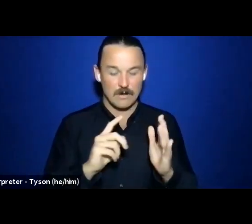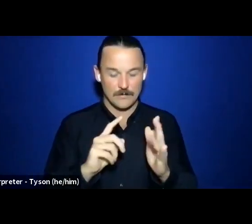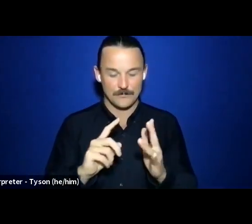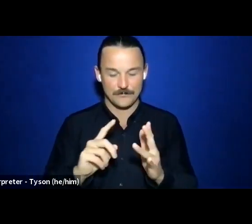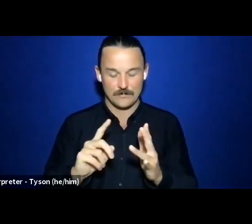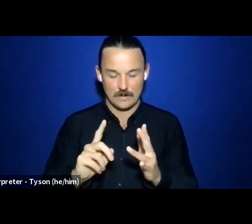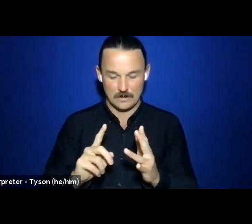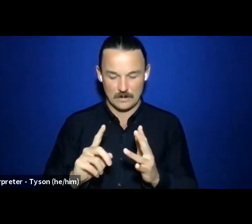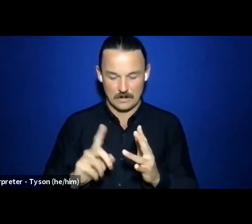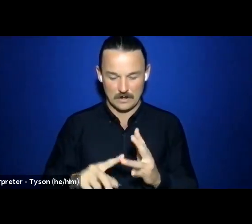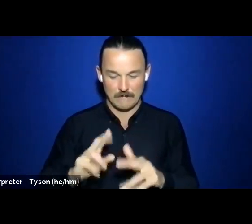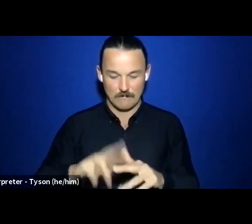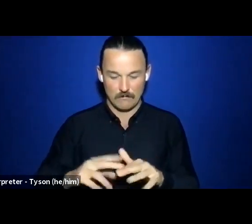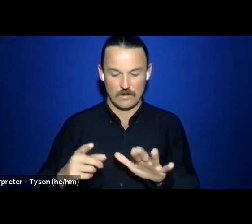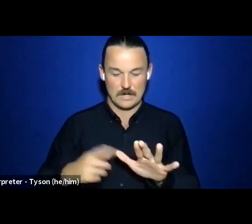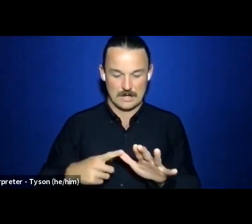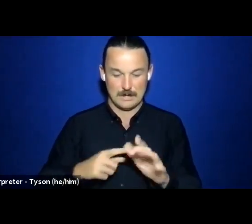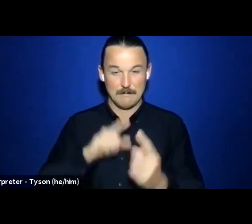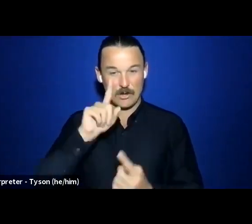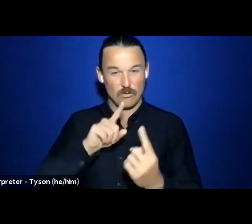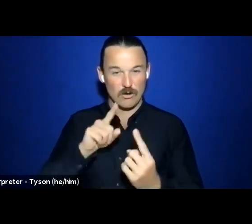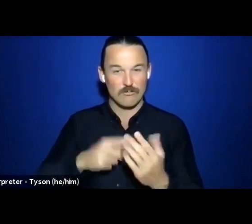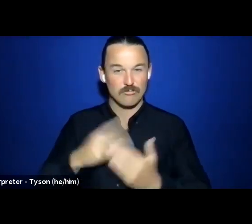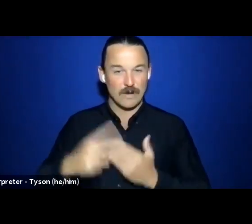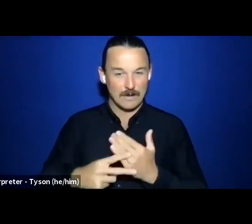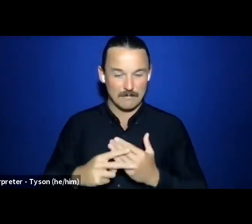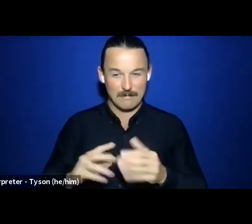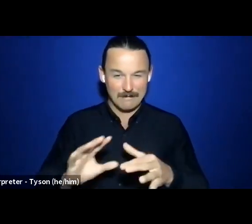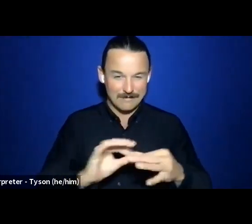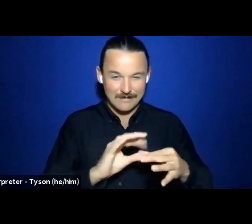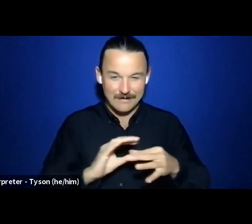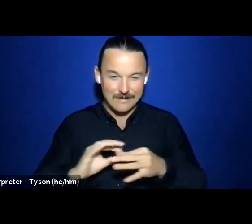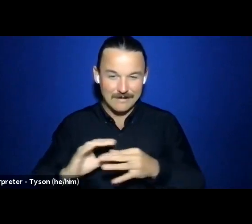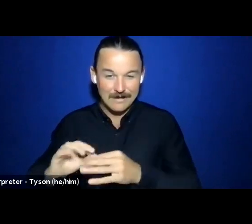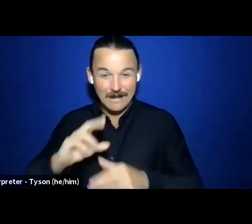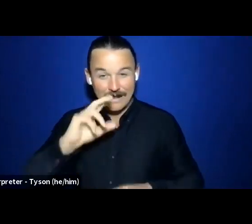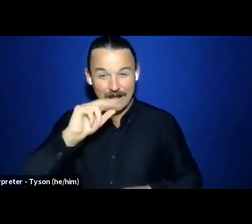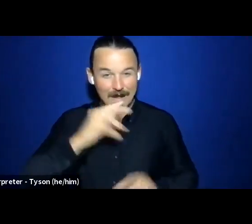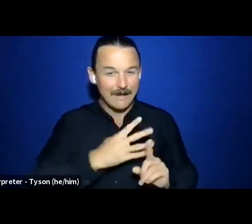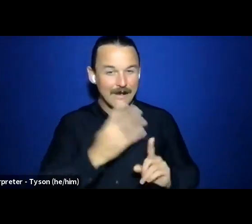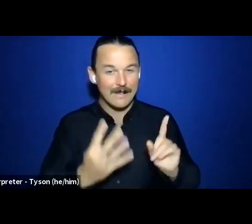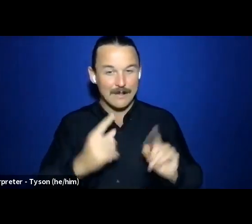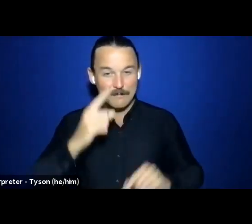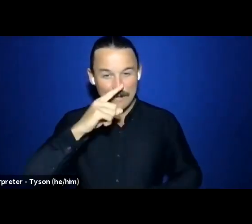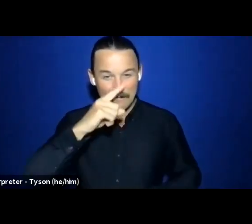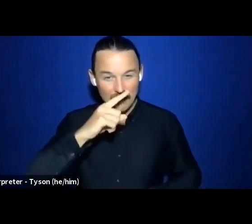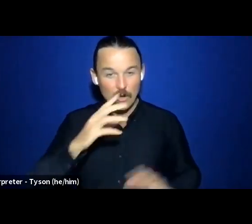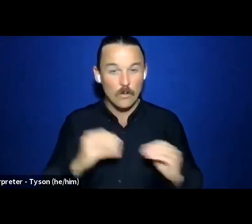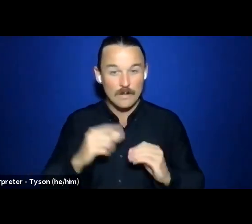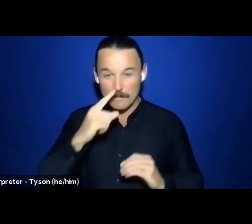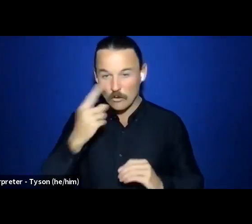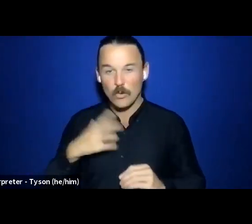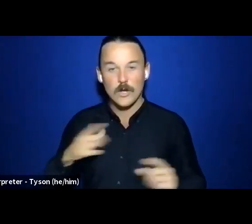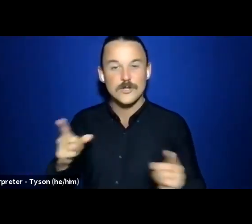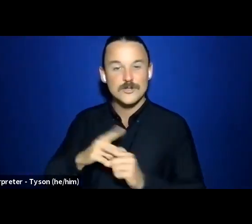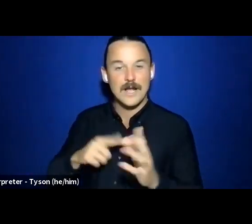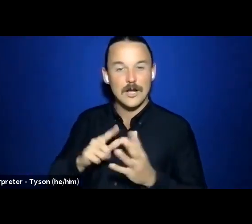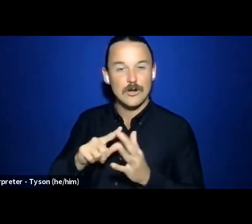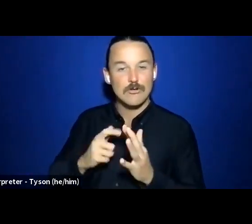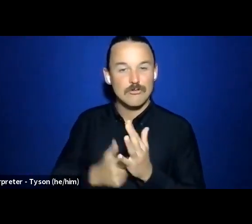community, sign up to the out for Australia mentoring programs. Connect connecting young LGBT Q connecting young LGBT Q plus people, and those looking to change. careers careers, with more step